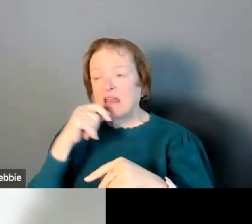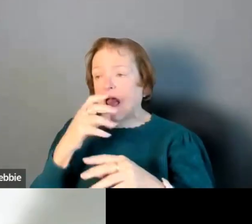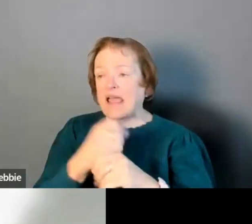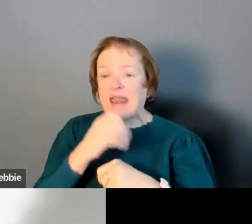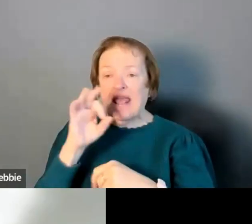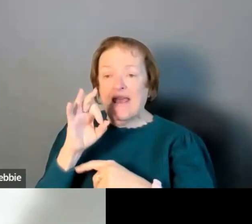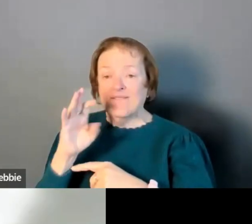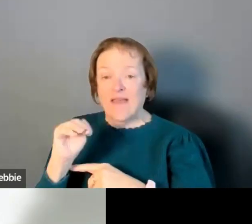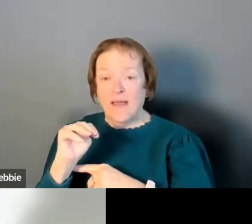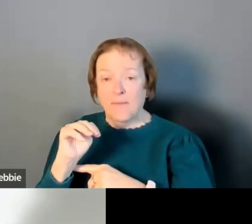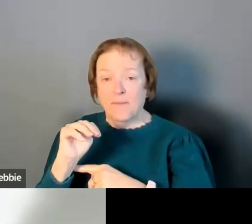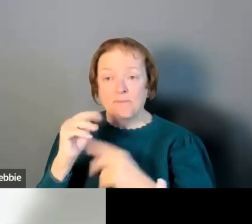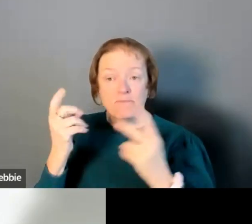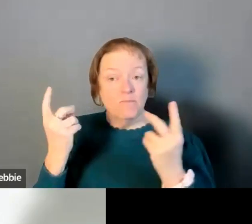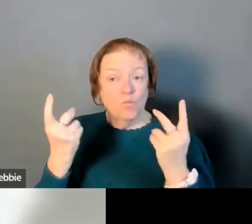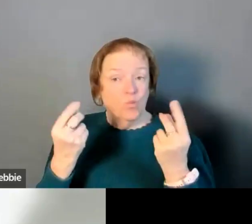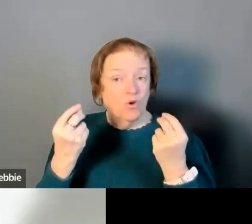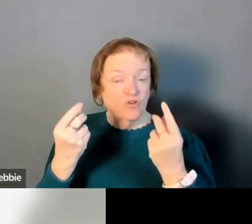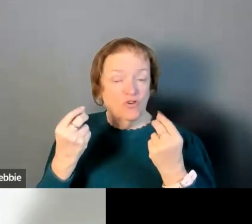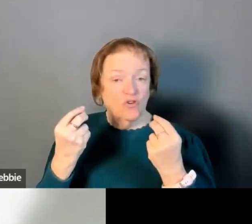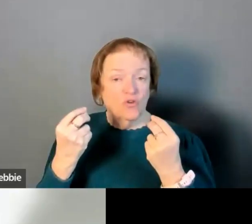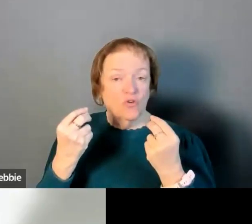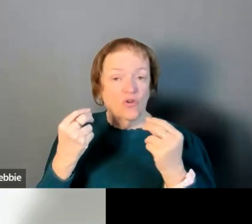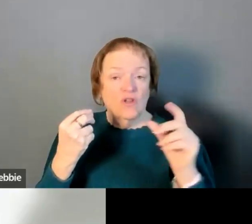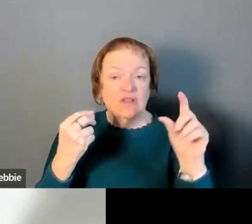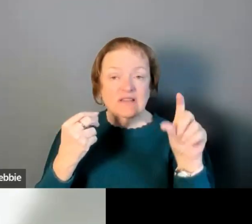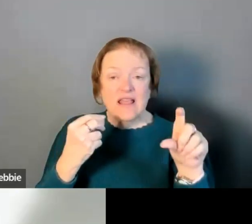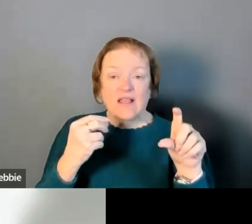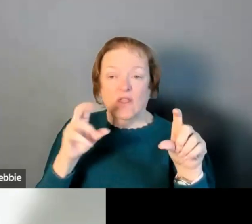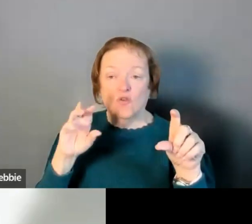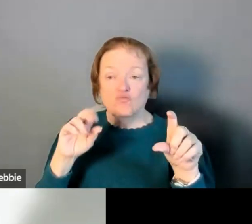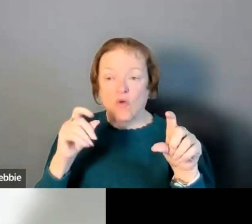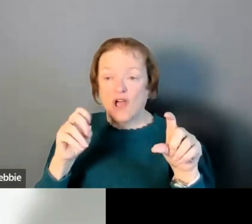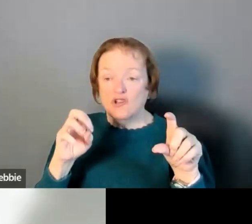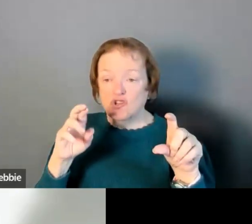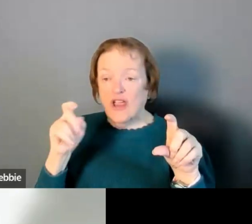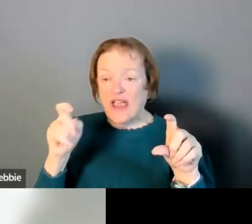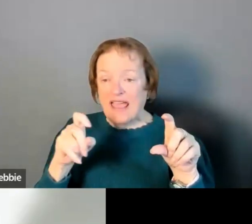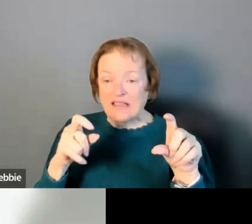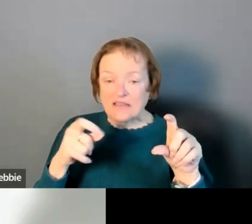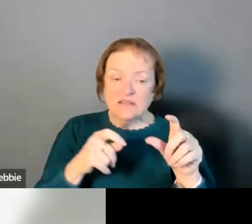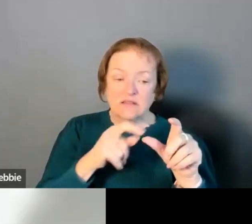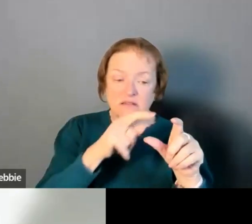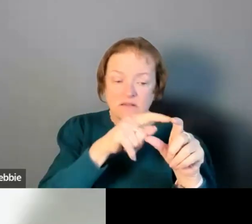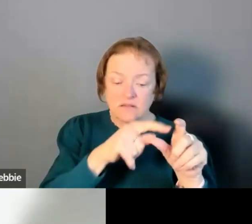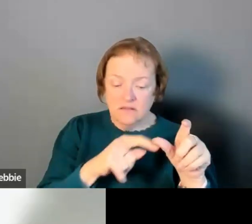What you would do is you could take your Roger X, and you plug it into the 3 holes.